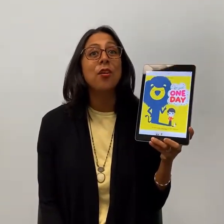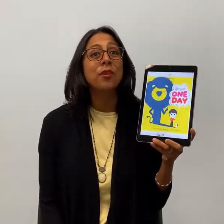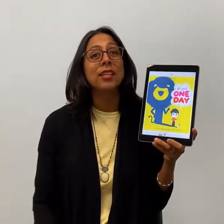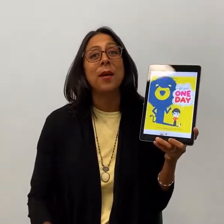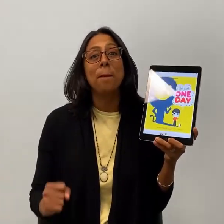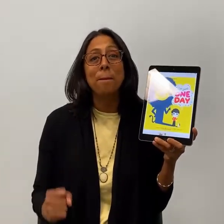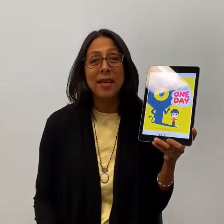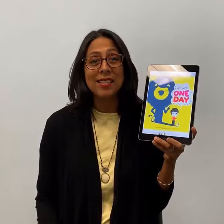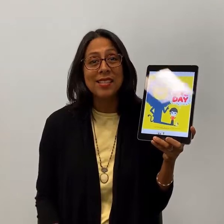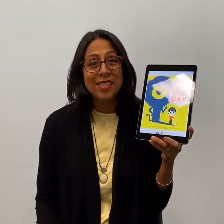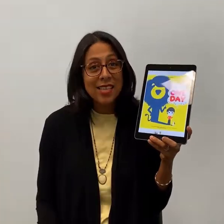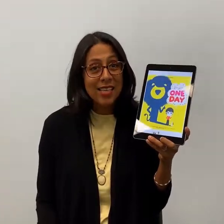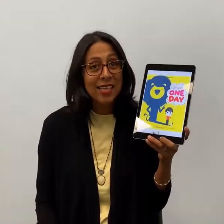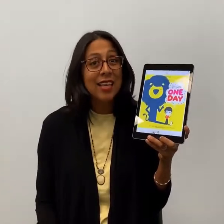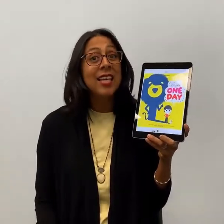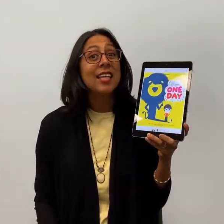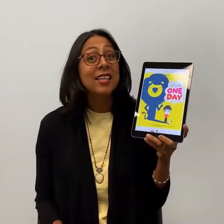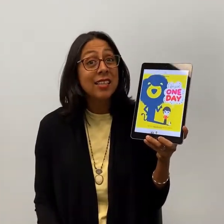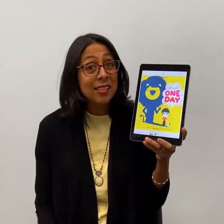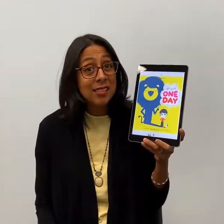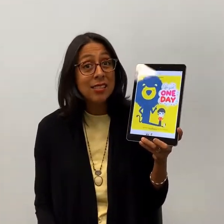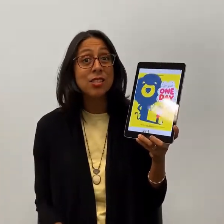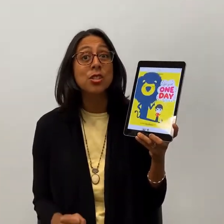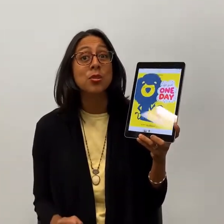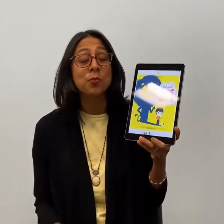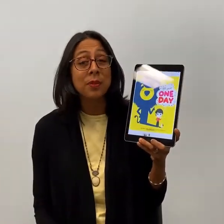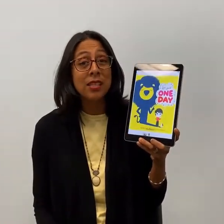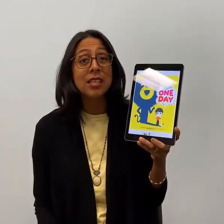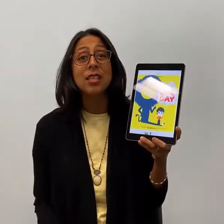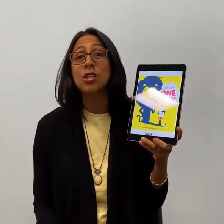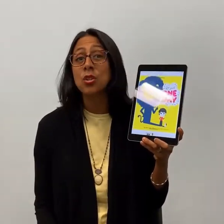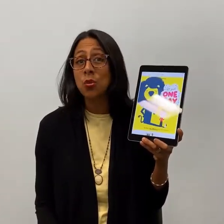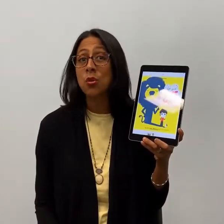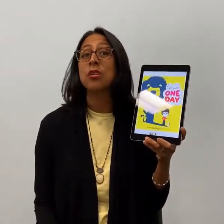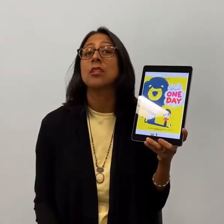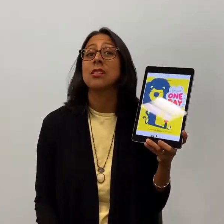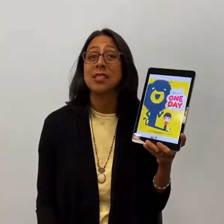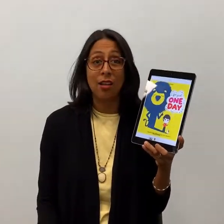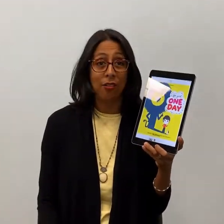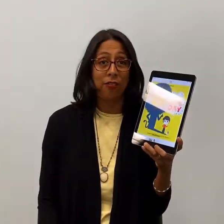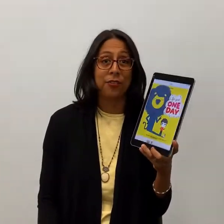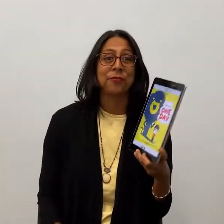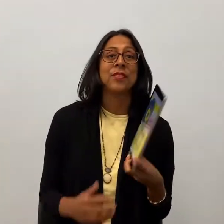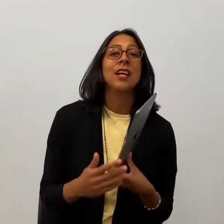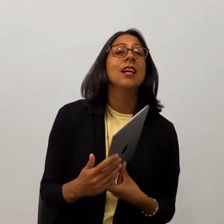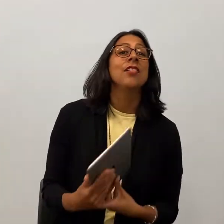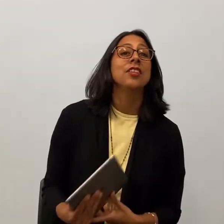and knowing the best thing is to be your self!